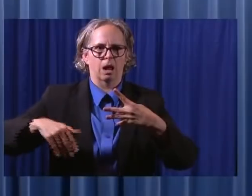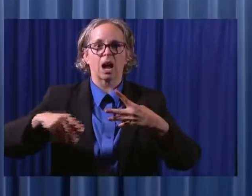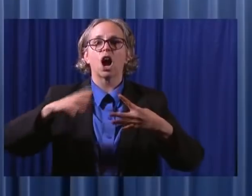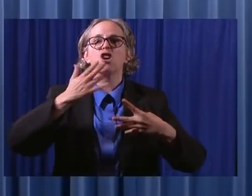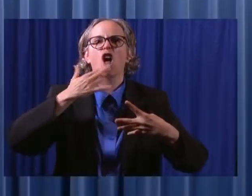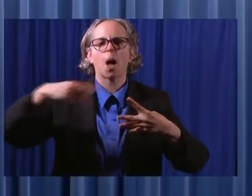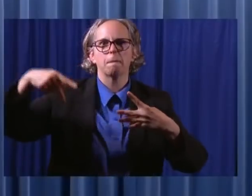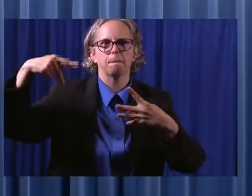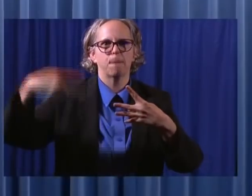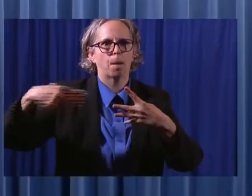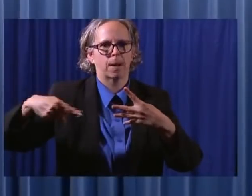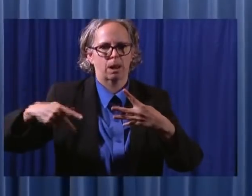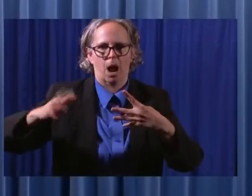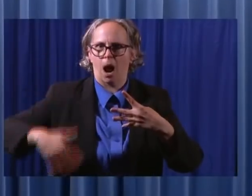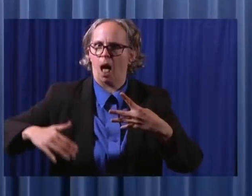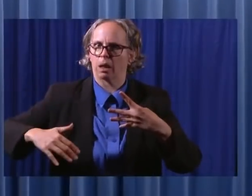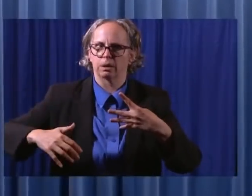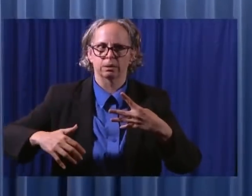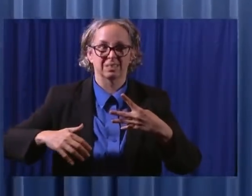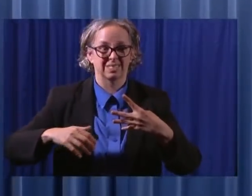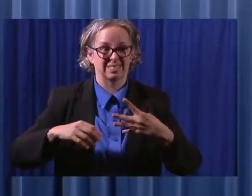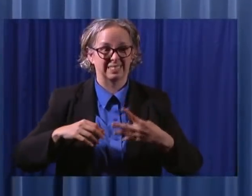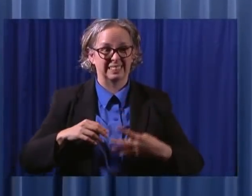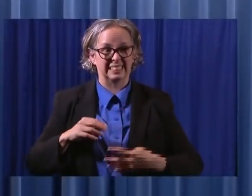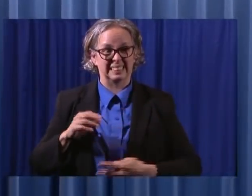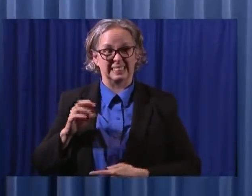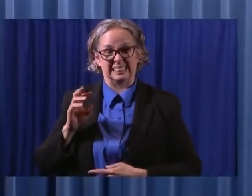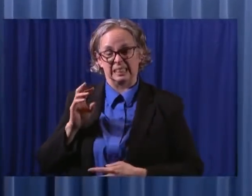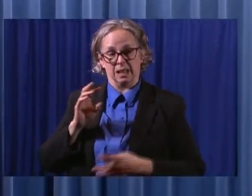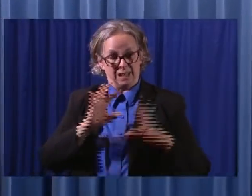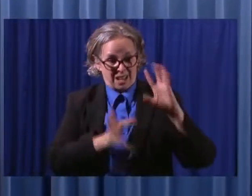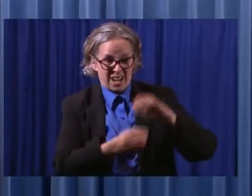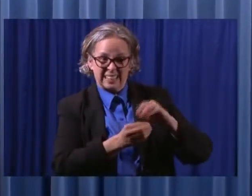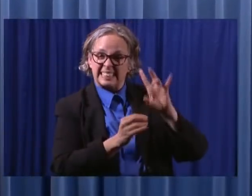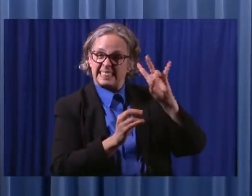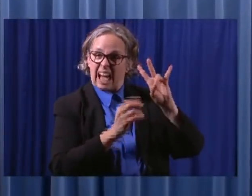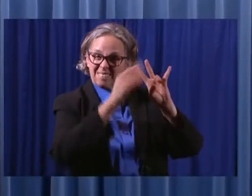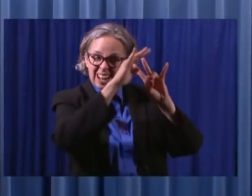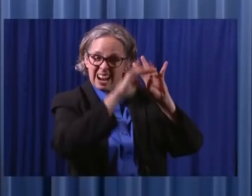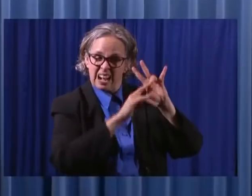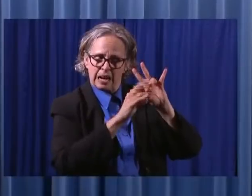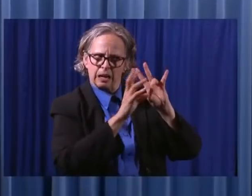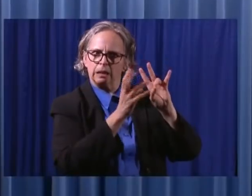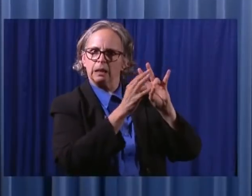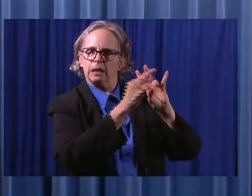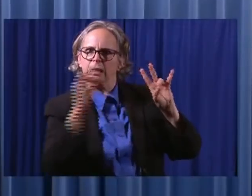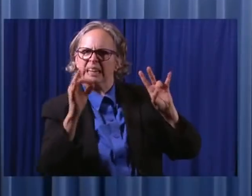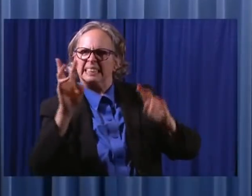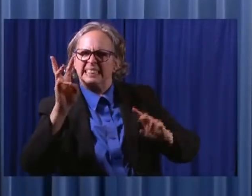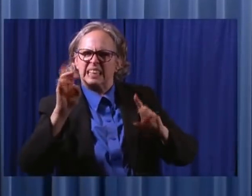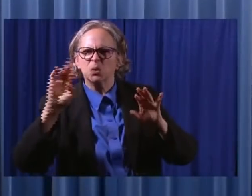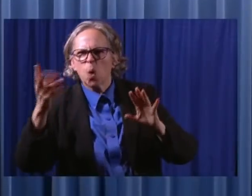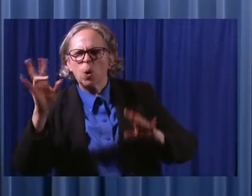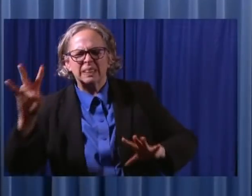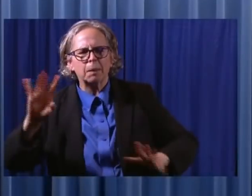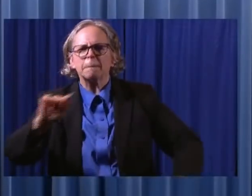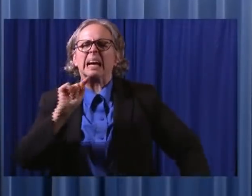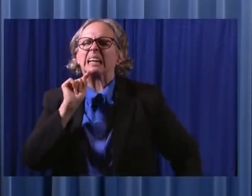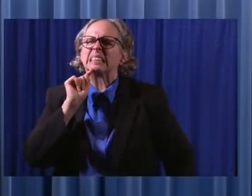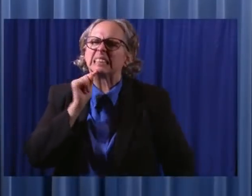NOT ON HERE. AND ALERT LEVEL FOUR. WE IDENTIFY THIS AS PURPLE